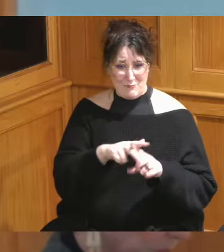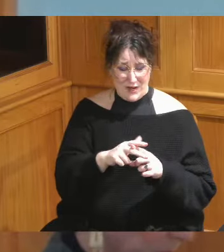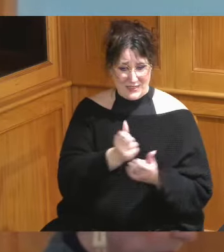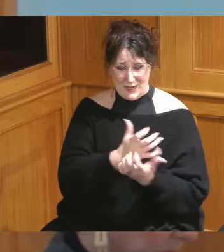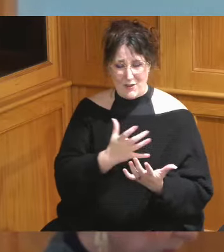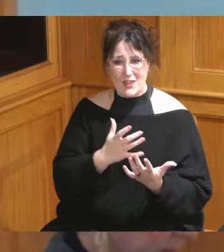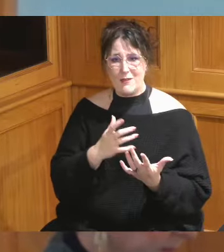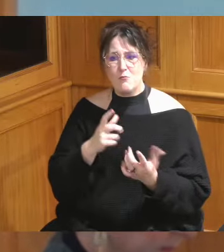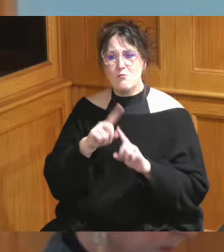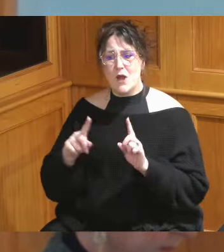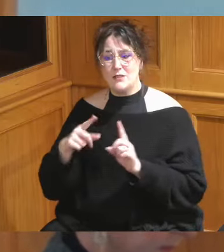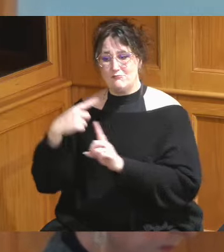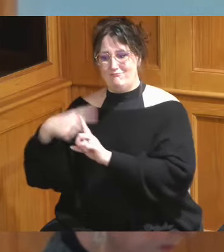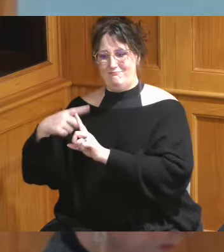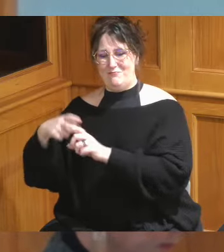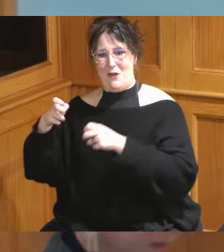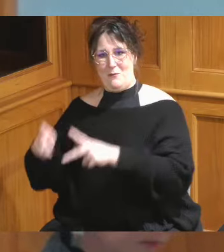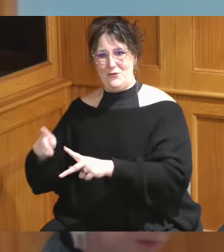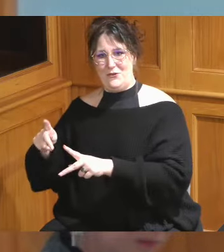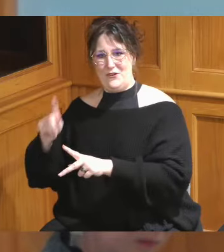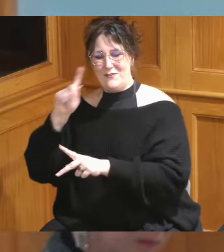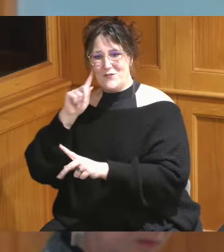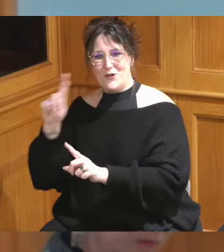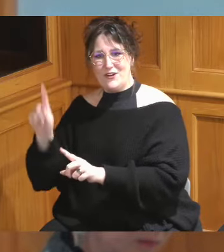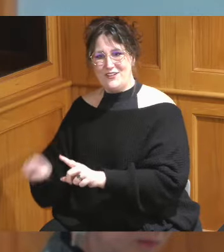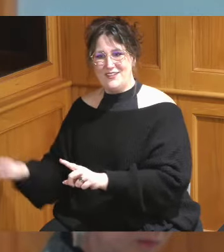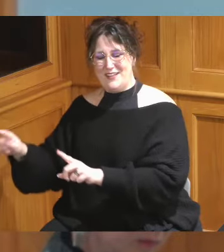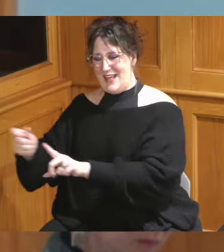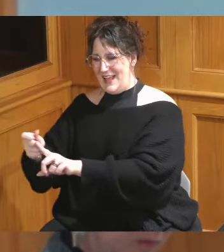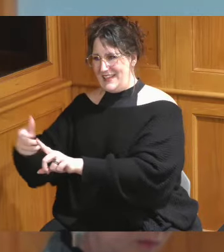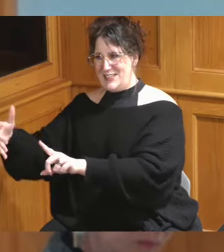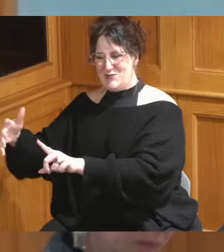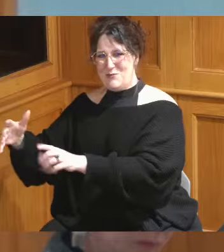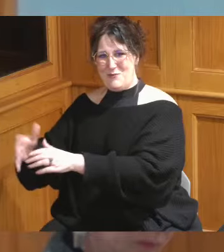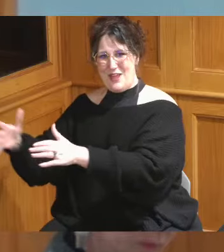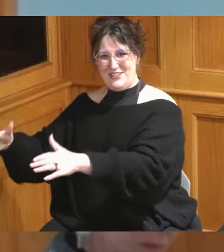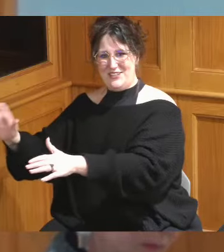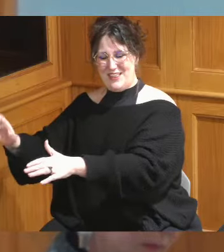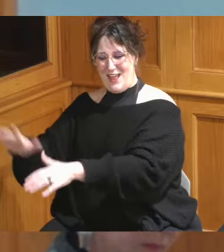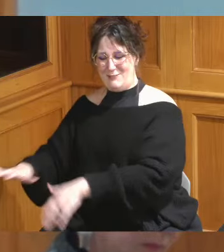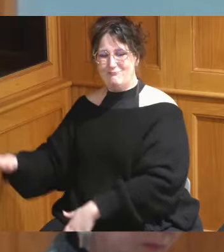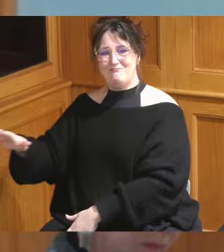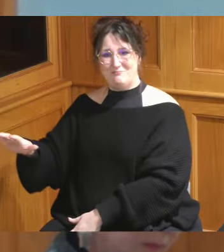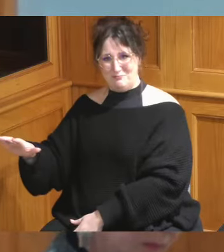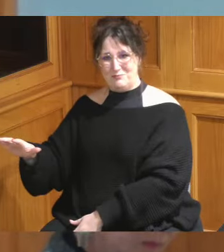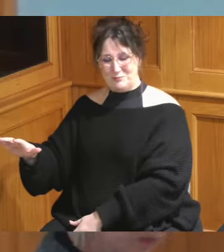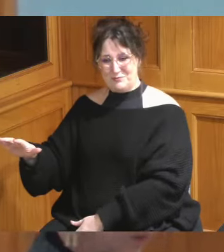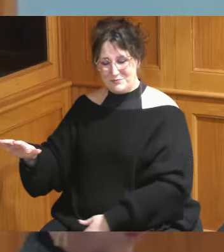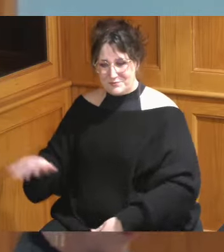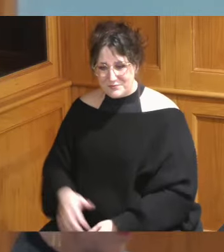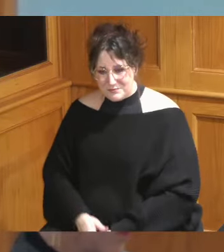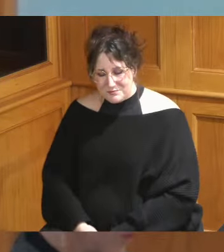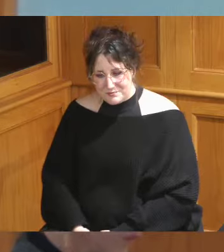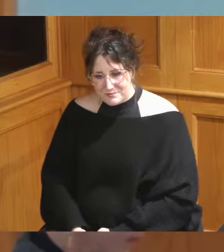opportunity to get some expansion in the area so and eliminate some failing home sewage treatment